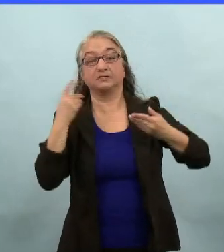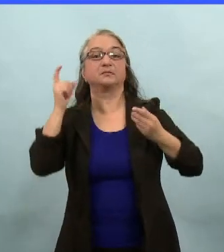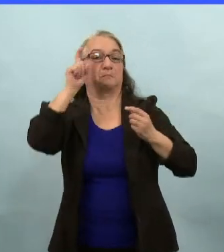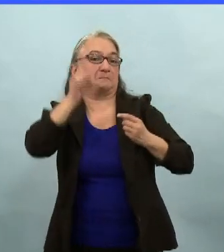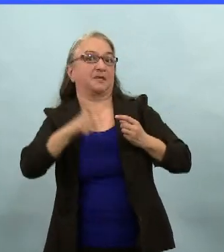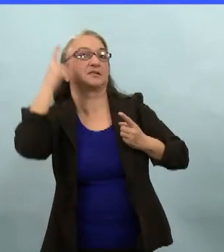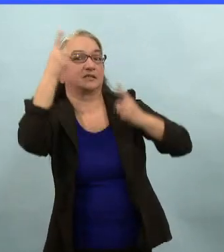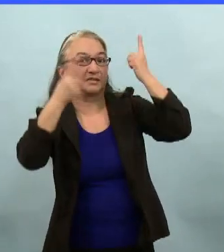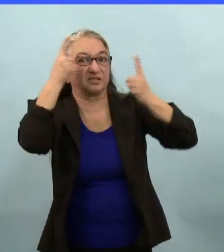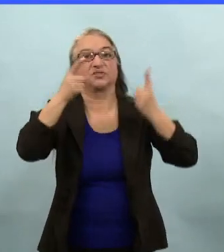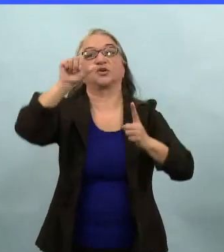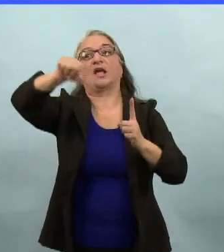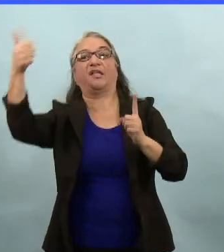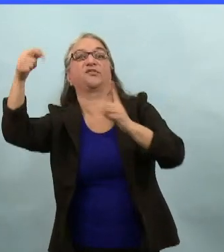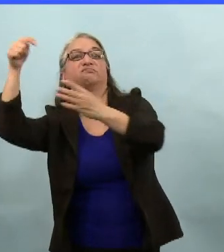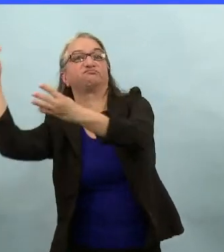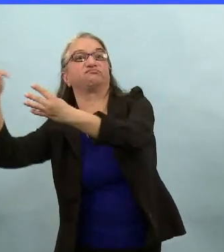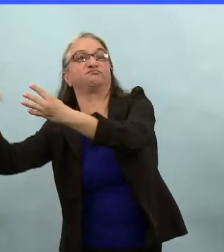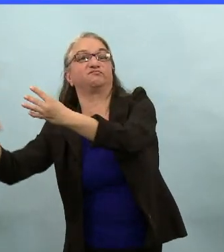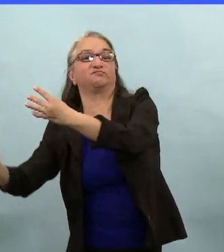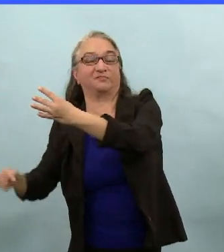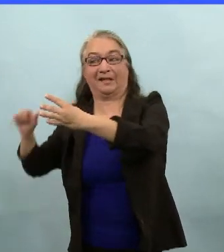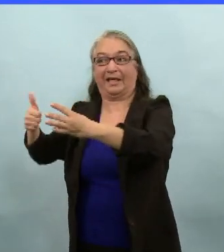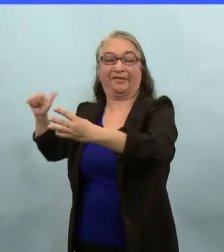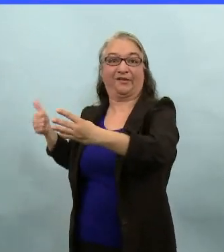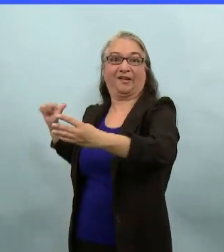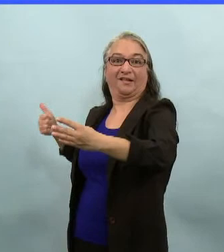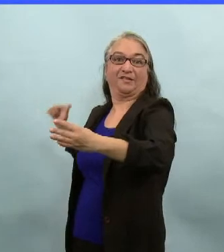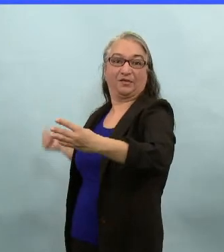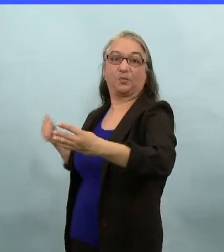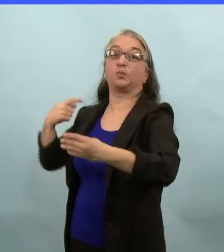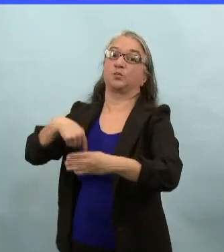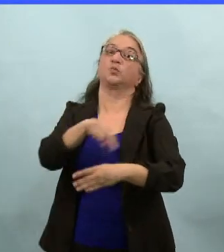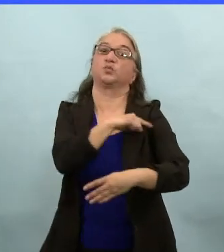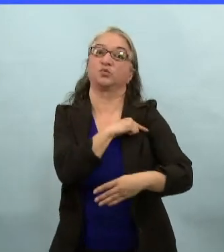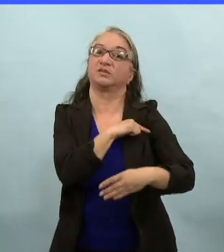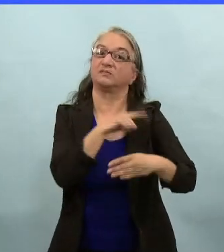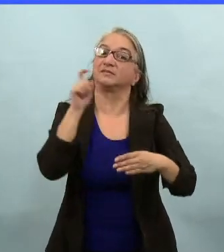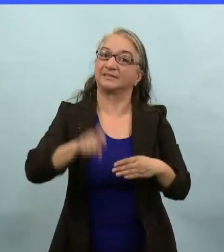from from other manitobans as well moving forward again we're having to shift and today is about a